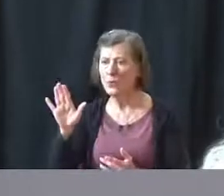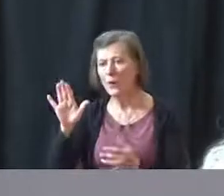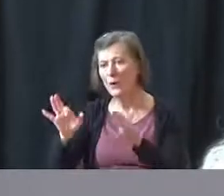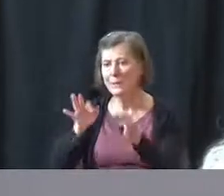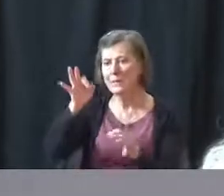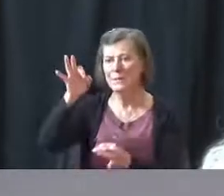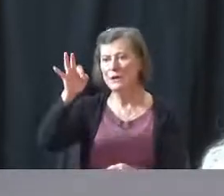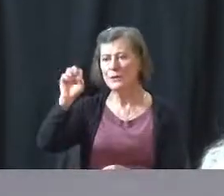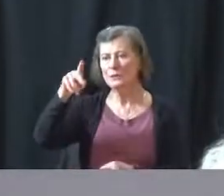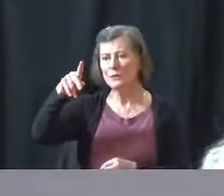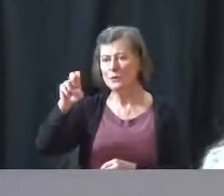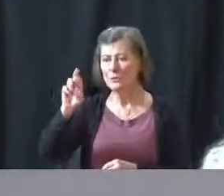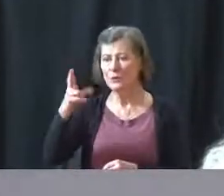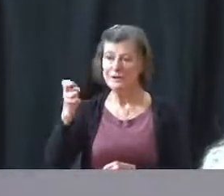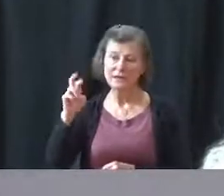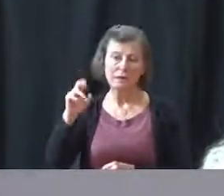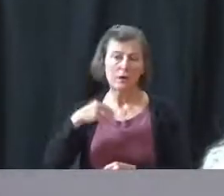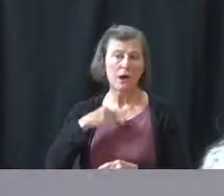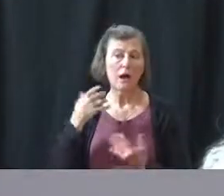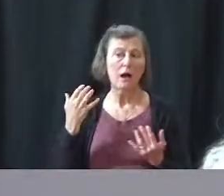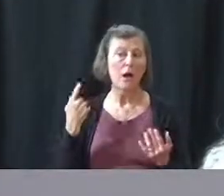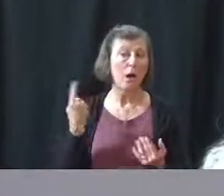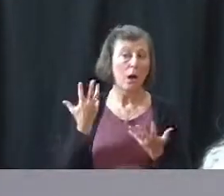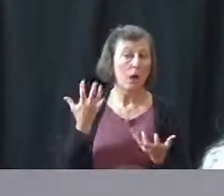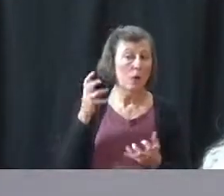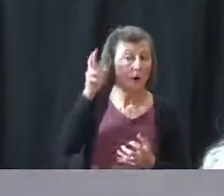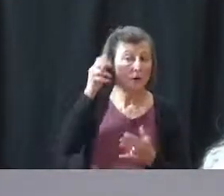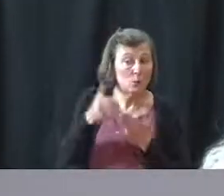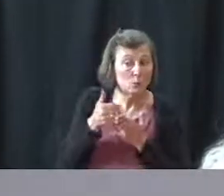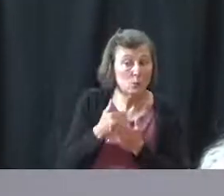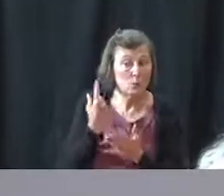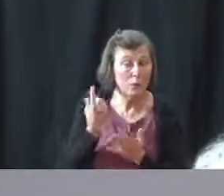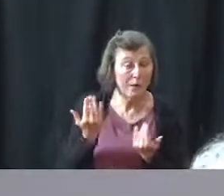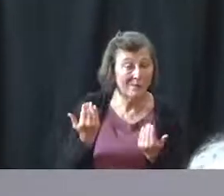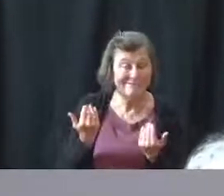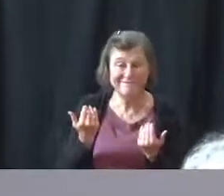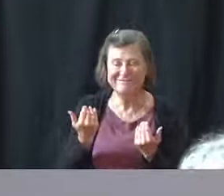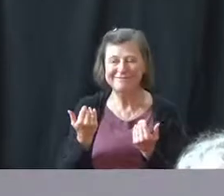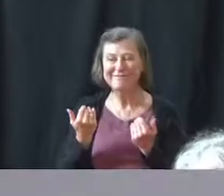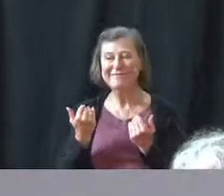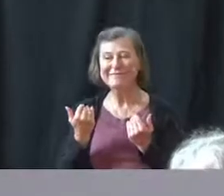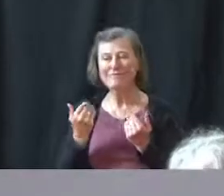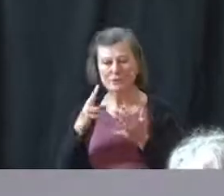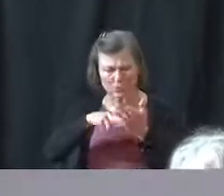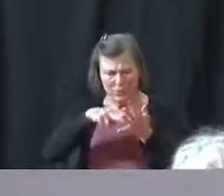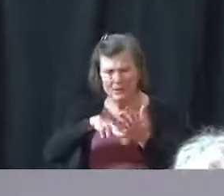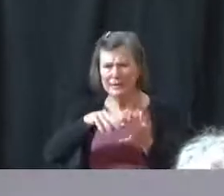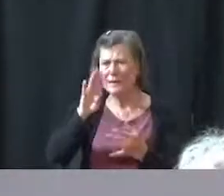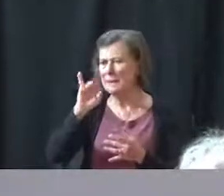I'm always on the lookout for new ones. Read biographies. I love to read biographies.